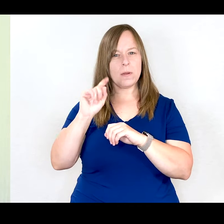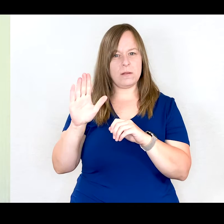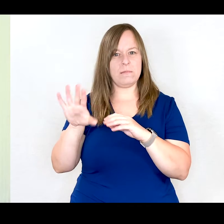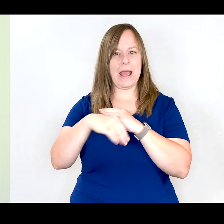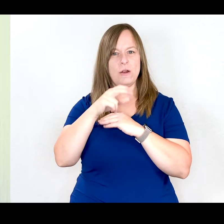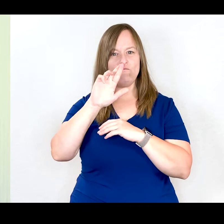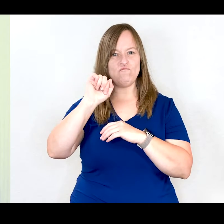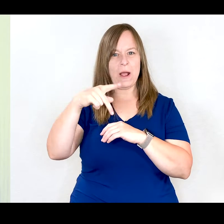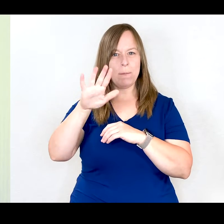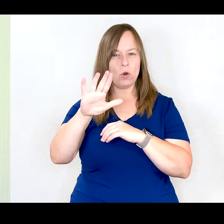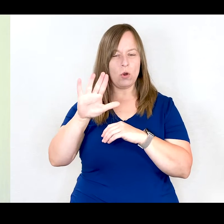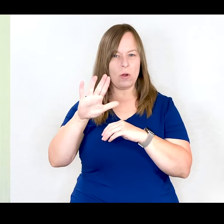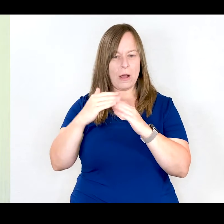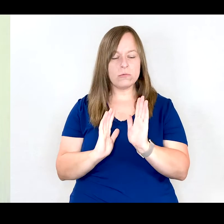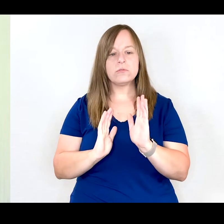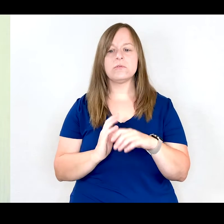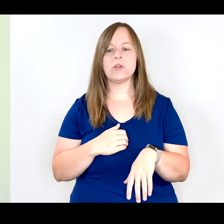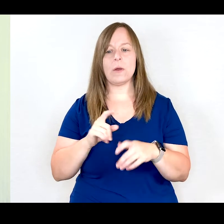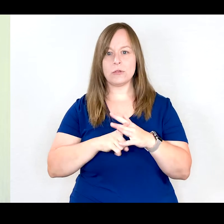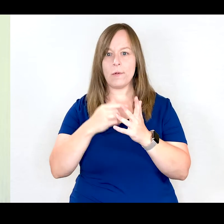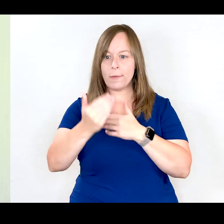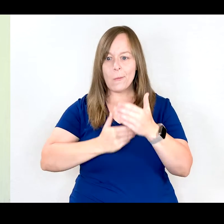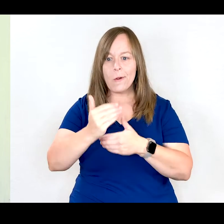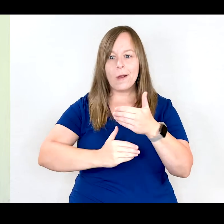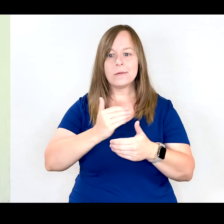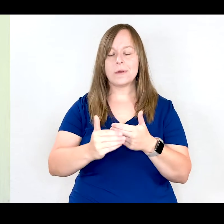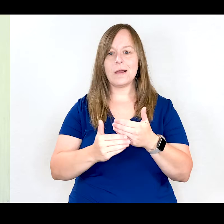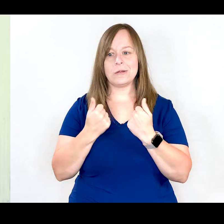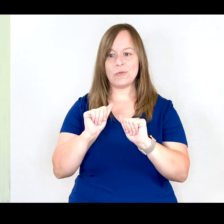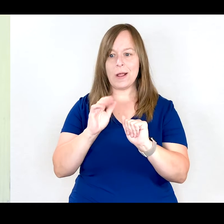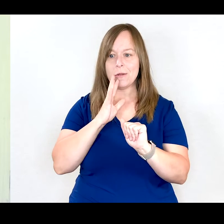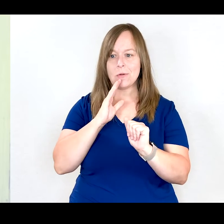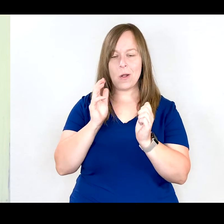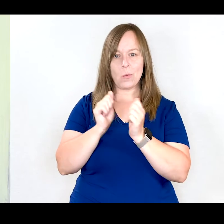a ramp on her house. So I started the process and tried talking